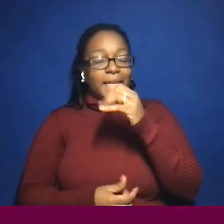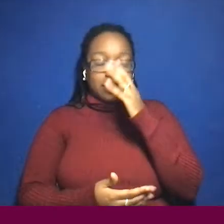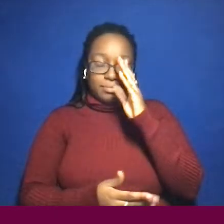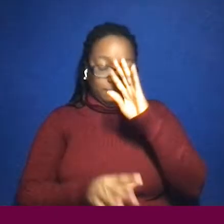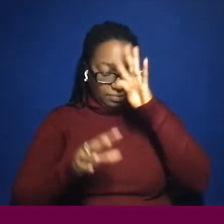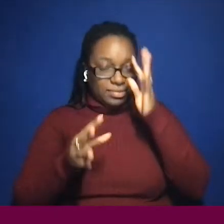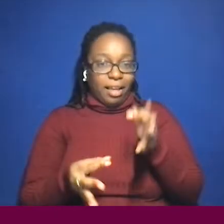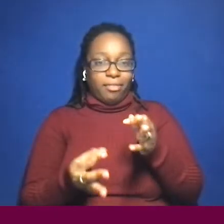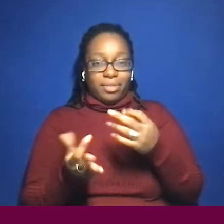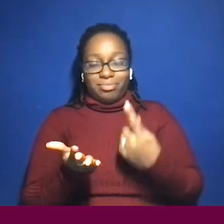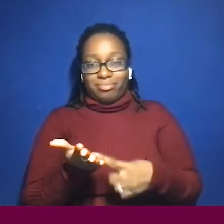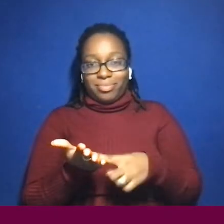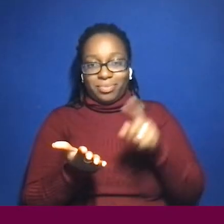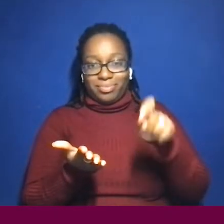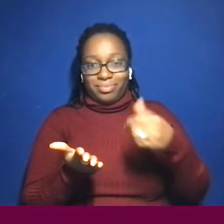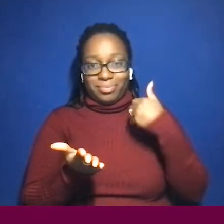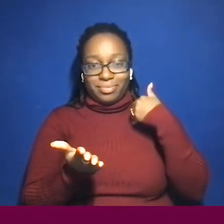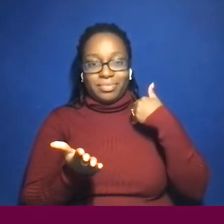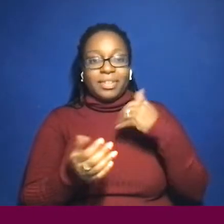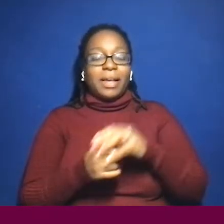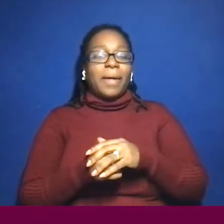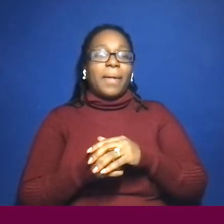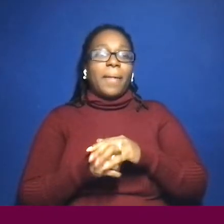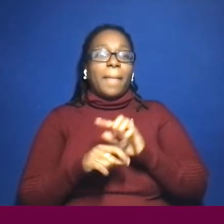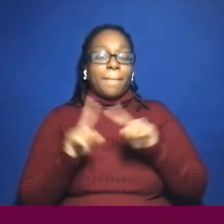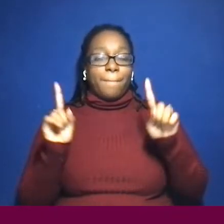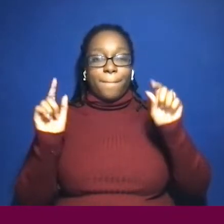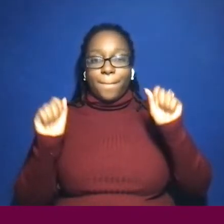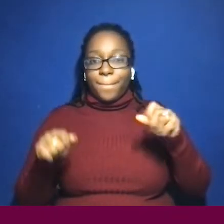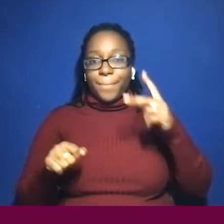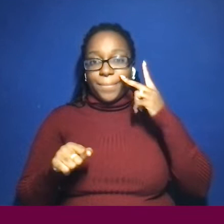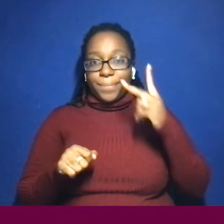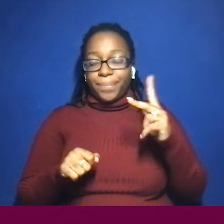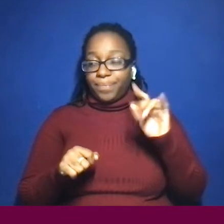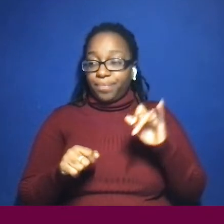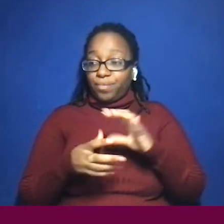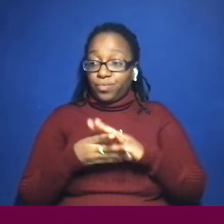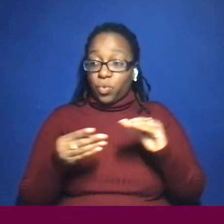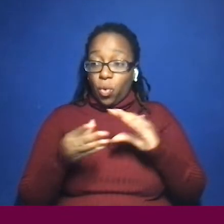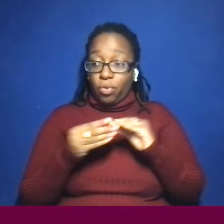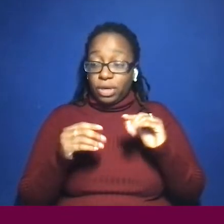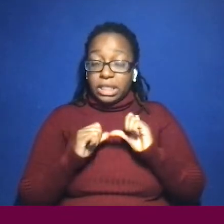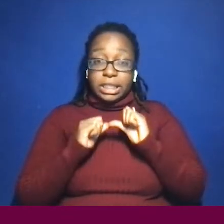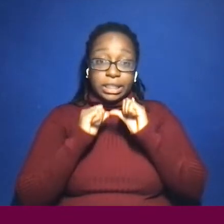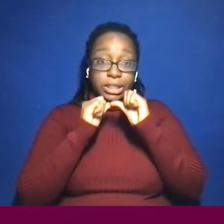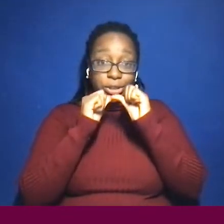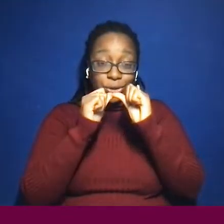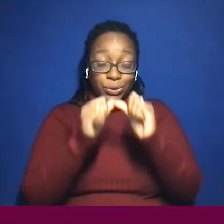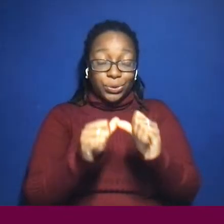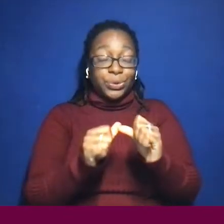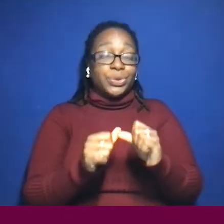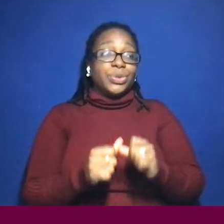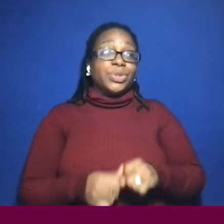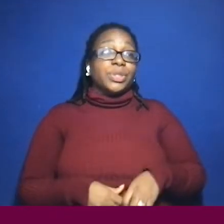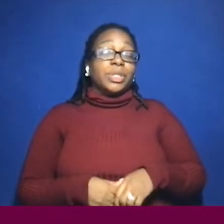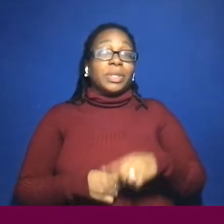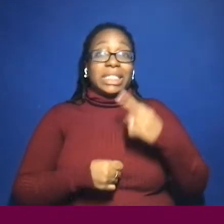But you see, and through the story, as the story unfolded, as these days of disaster unfolded,